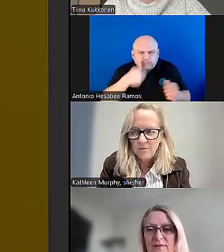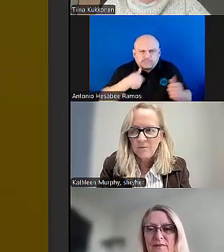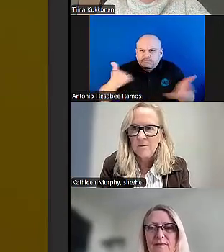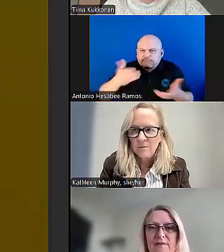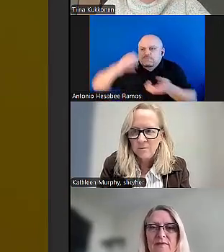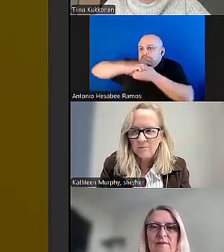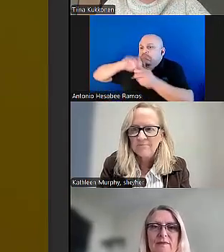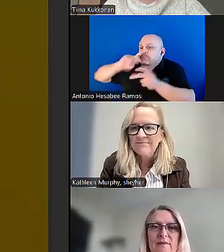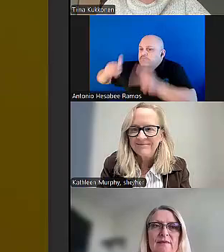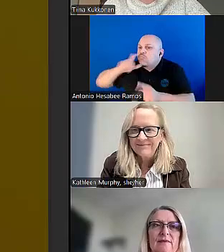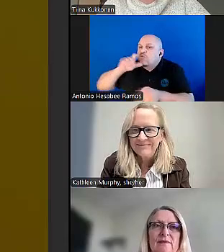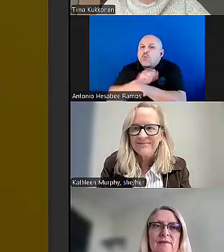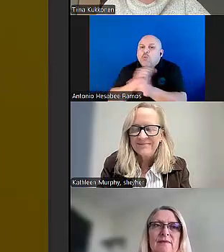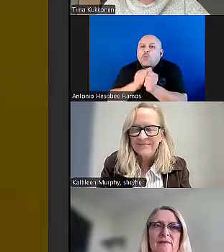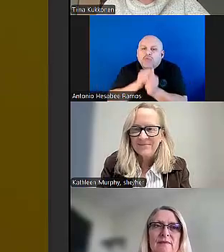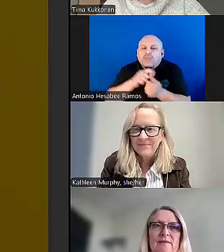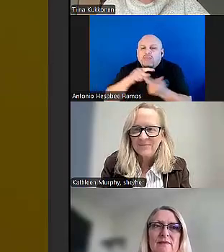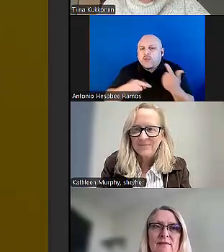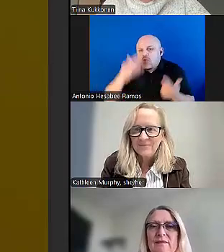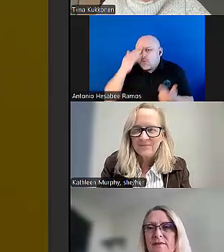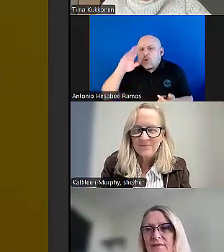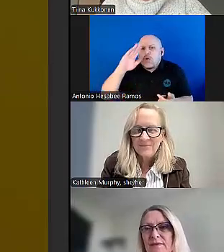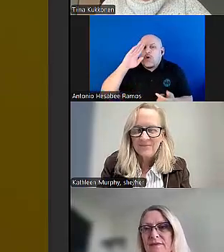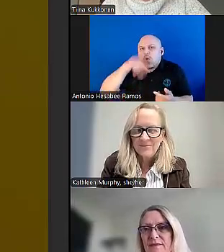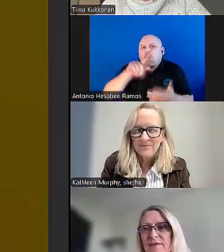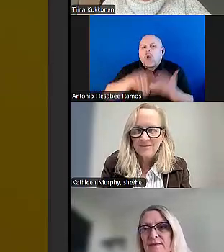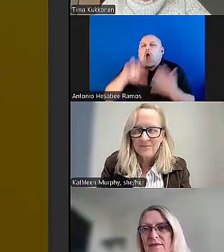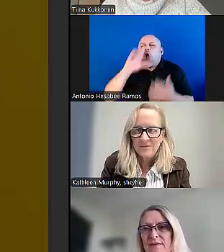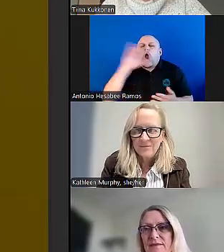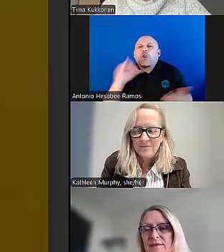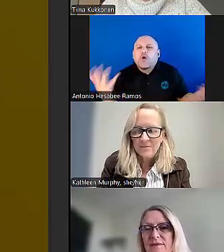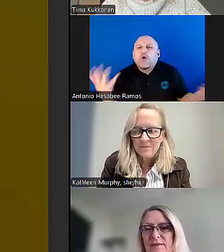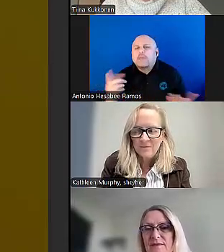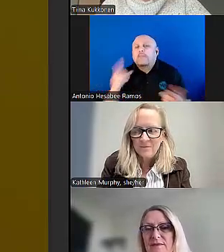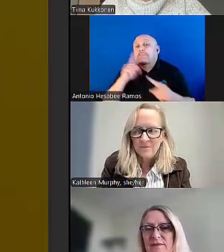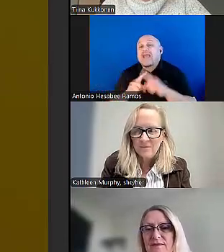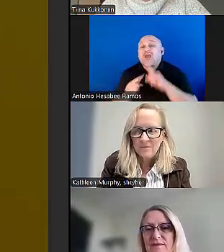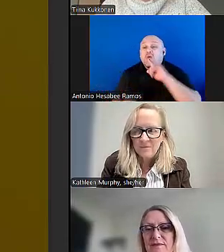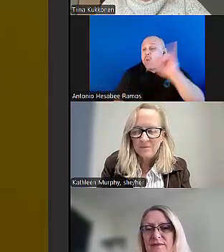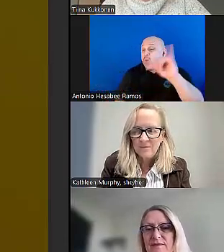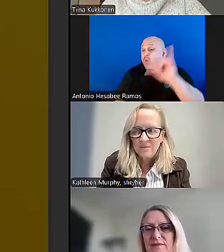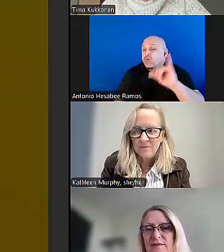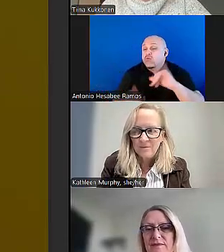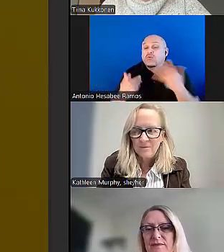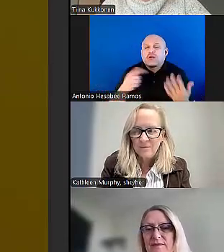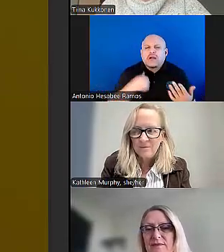working with to know what that can look like. And also, I find that arts-based knowledge